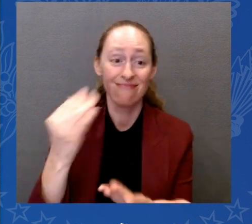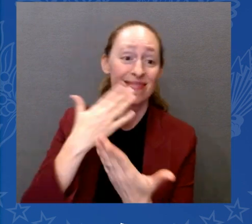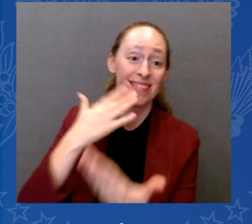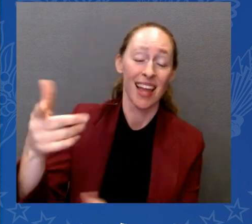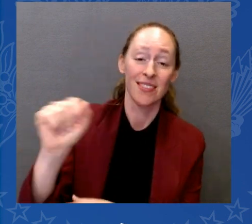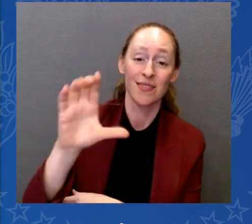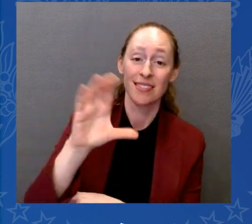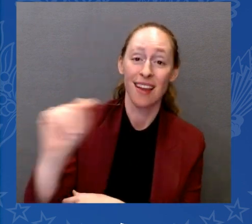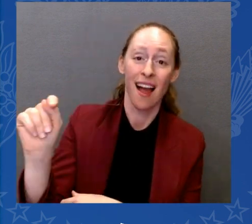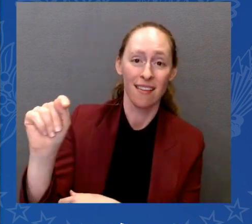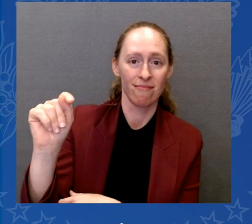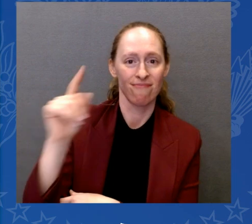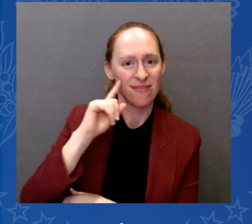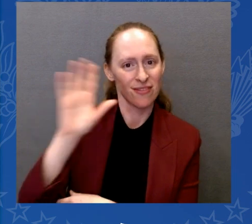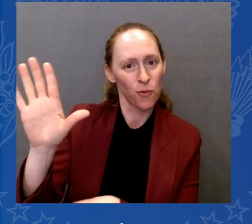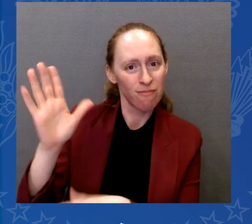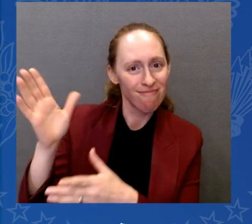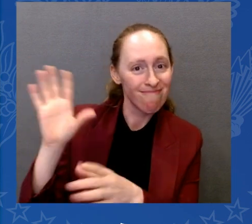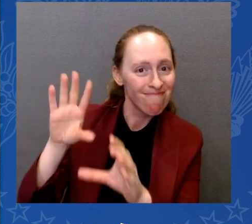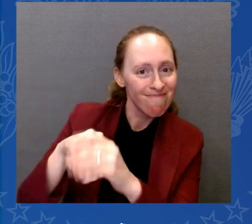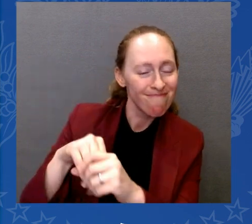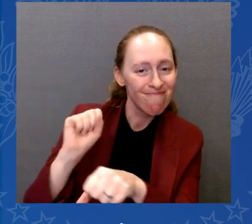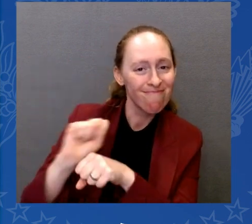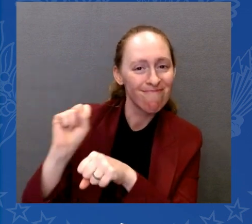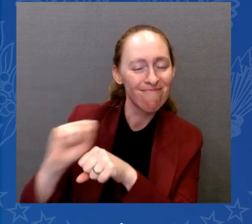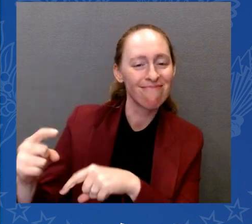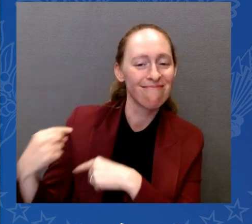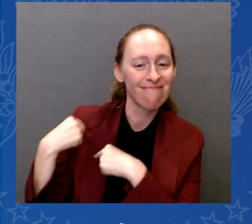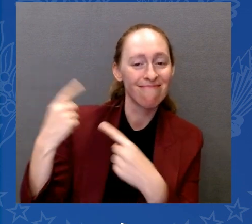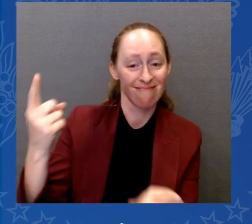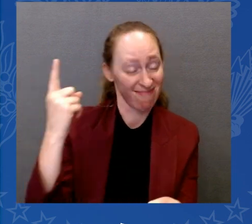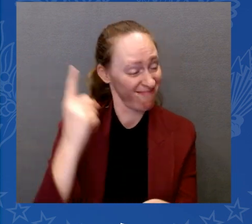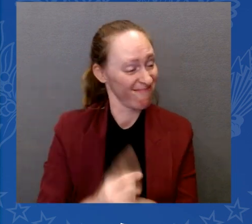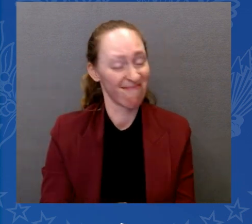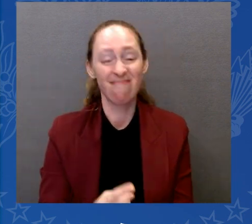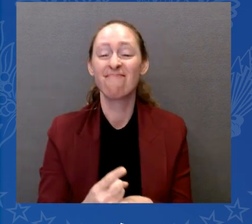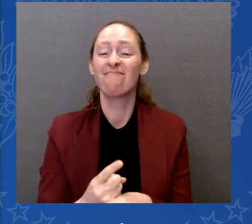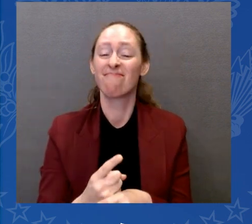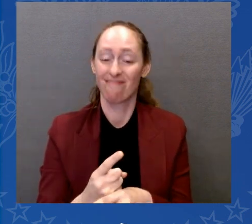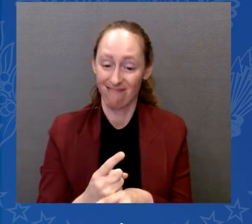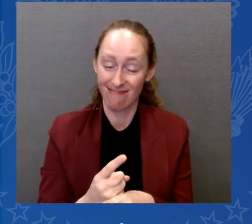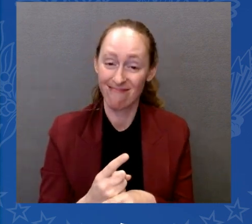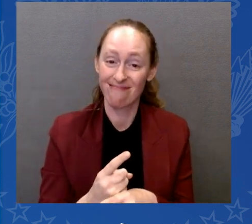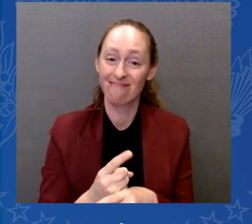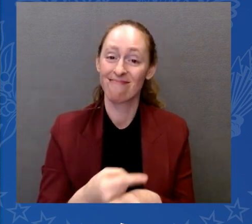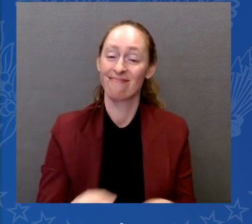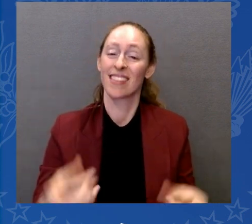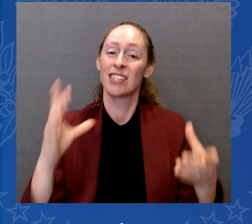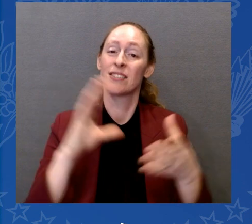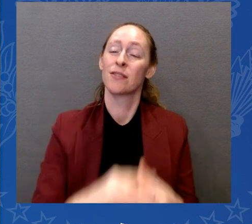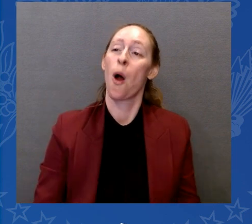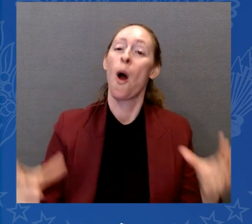The way you talk about being a forest ranger is just -- you just can just feel the power in this place